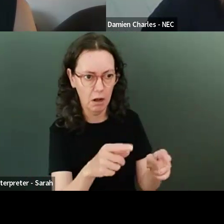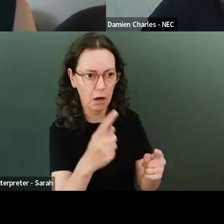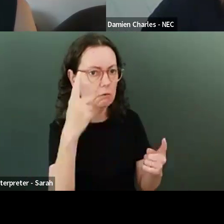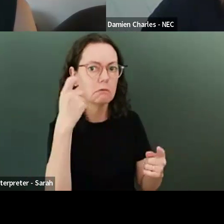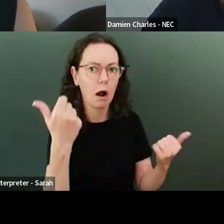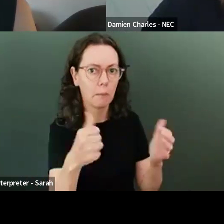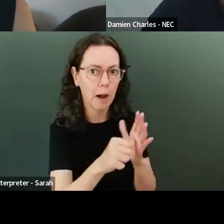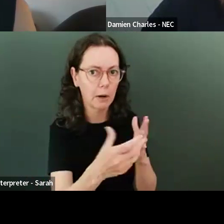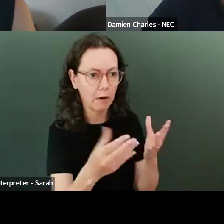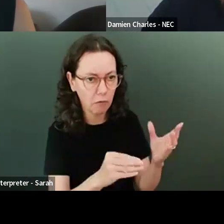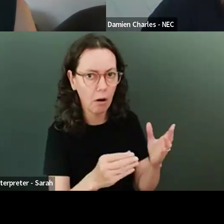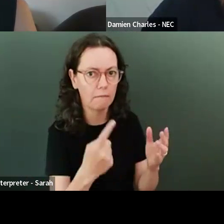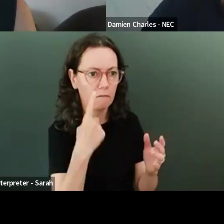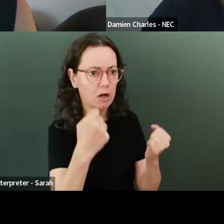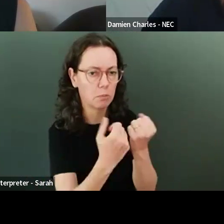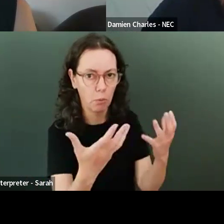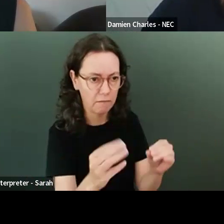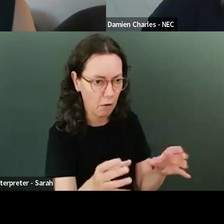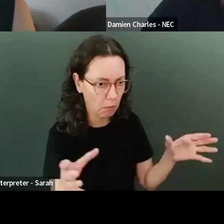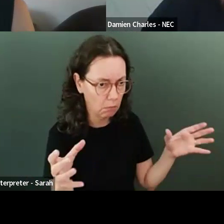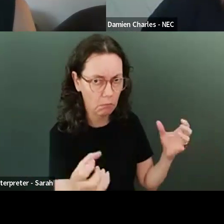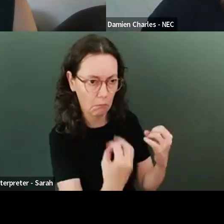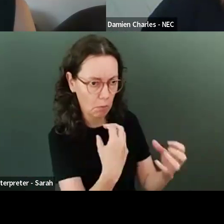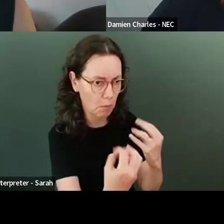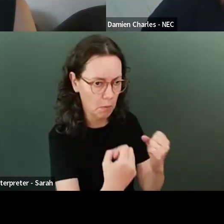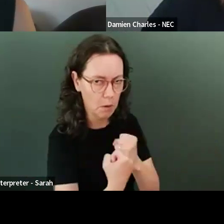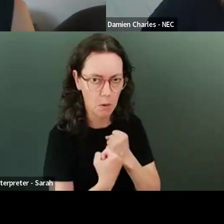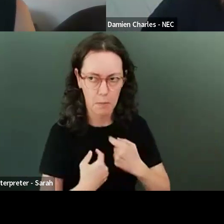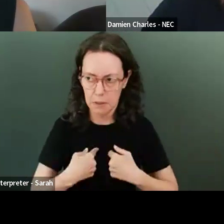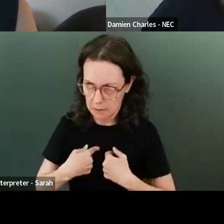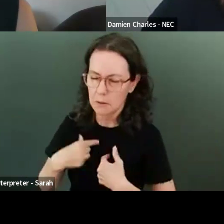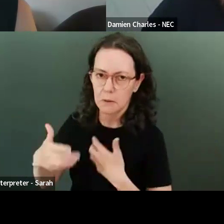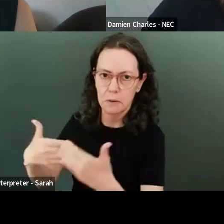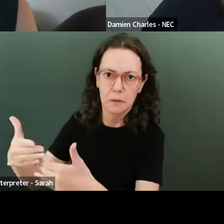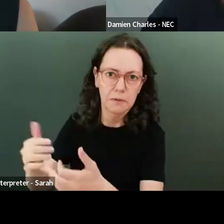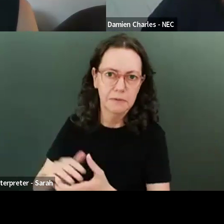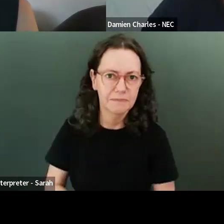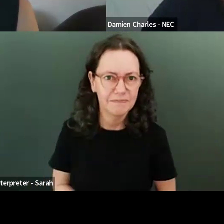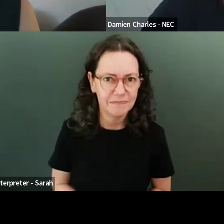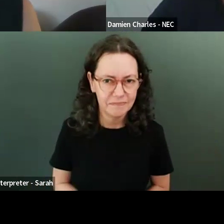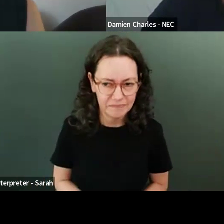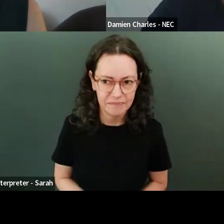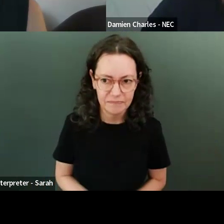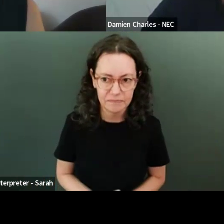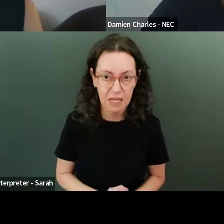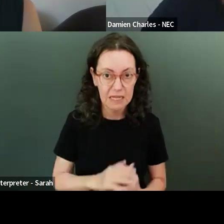also gets people working more collaboratively together and bringing their kind of piece of the puzzle to the